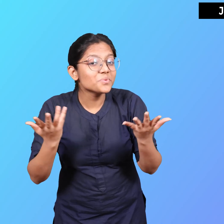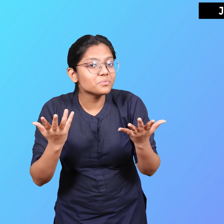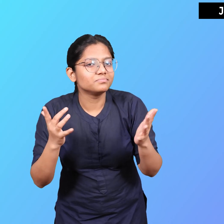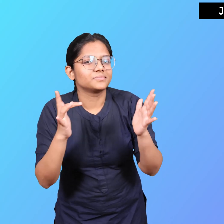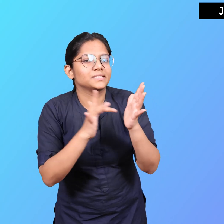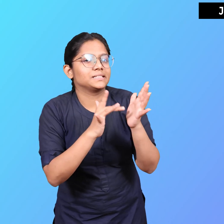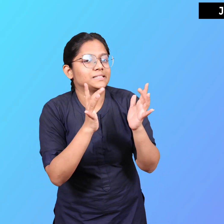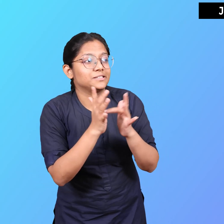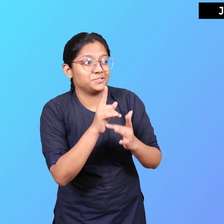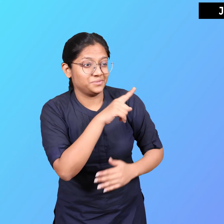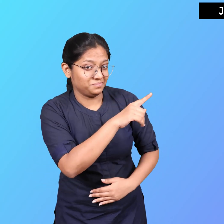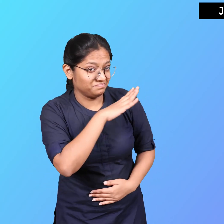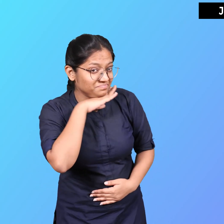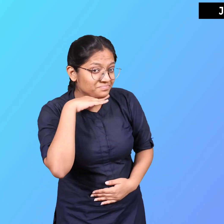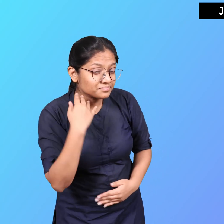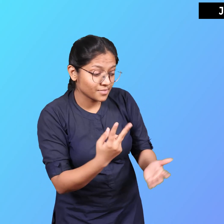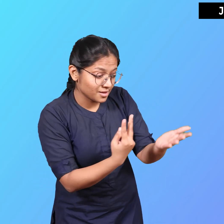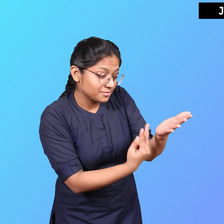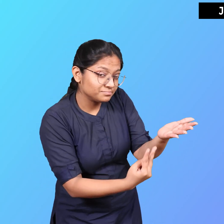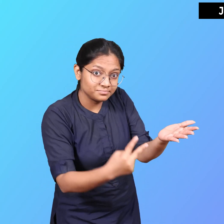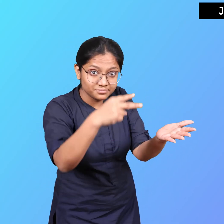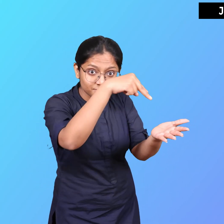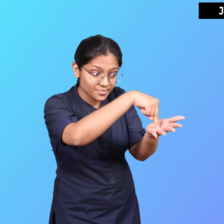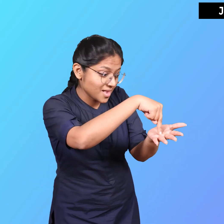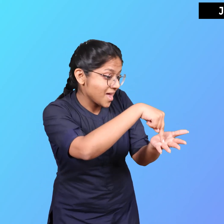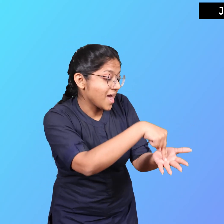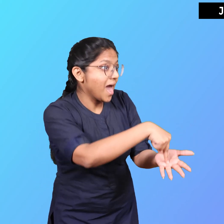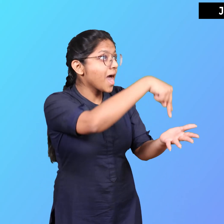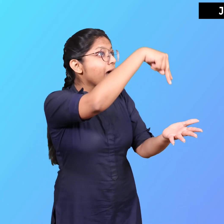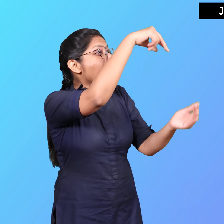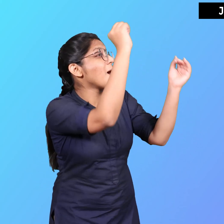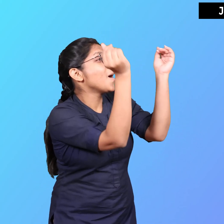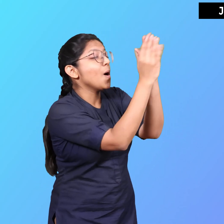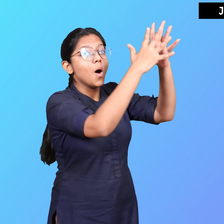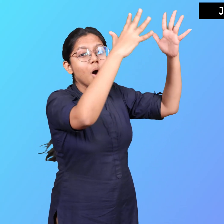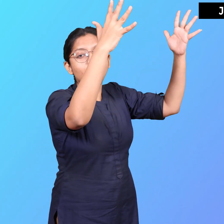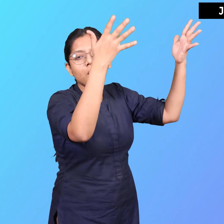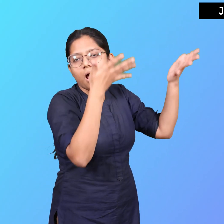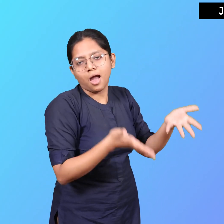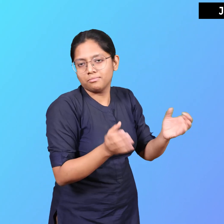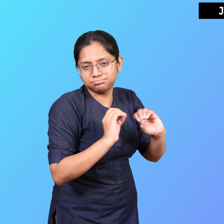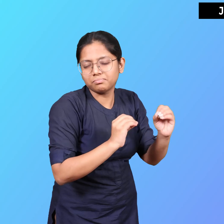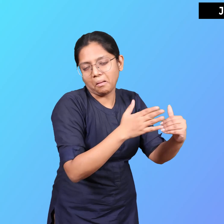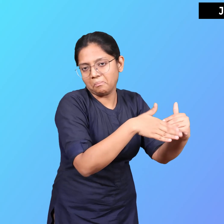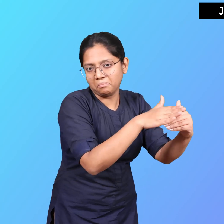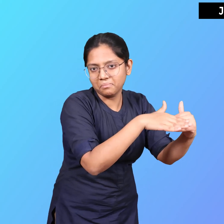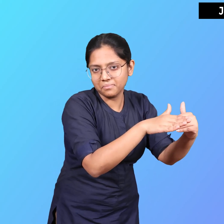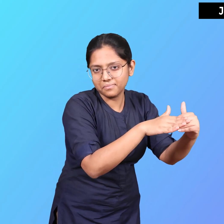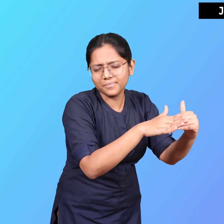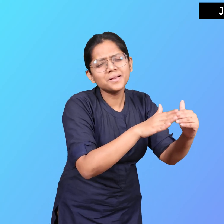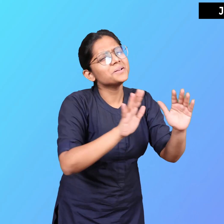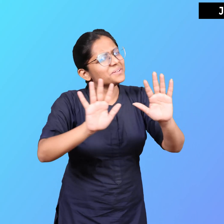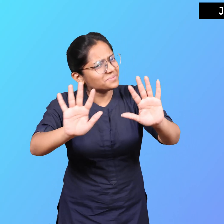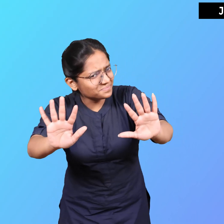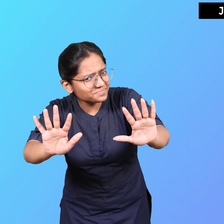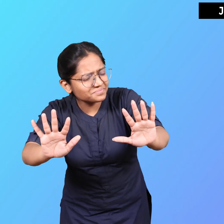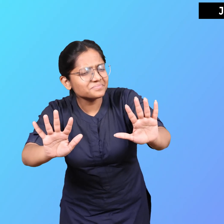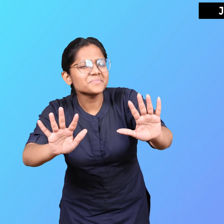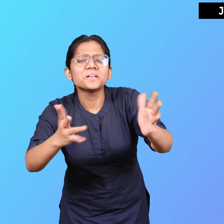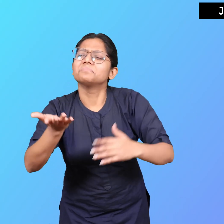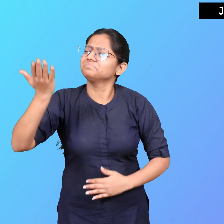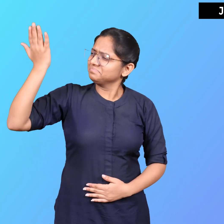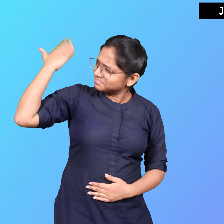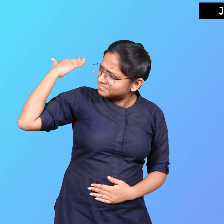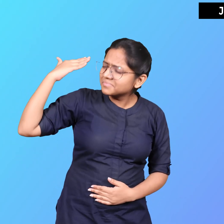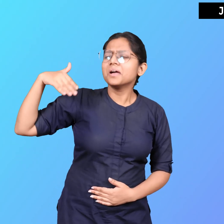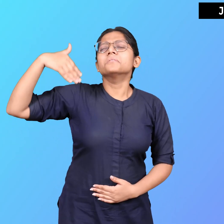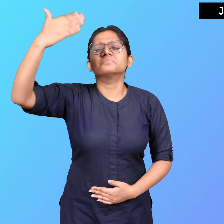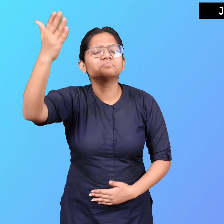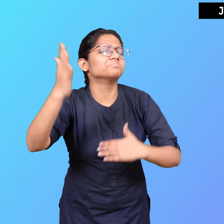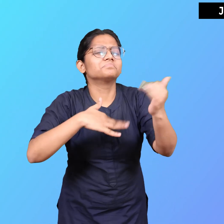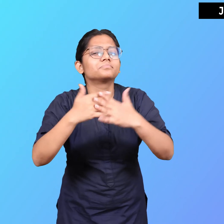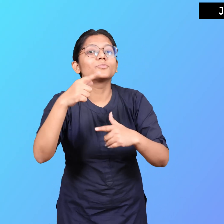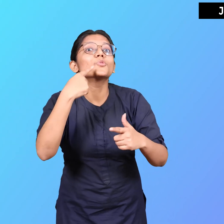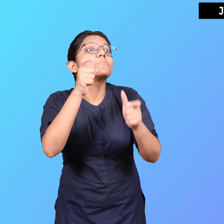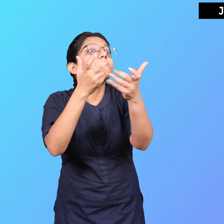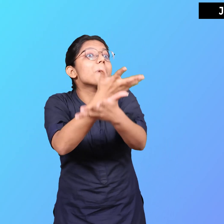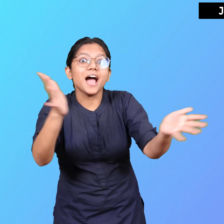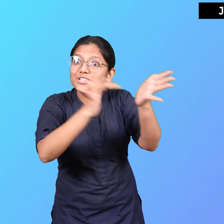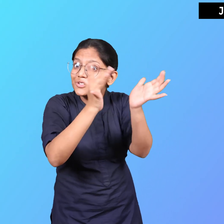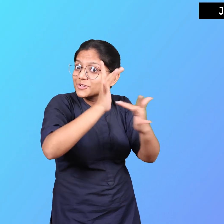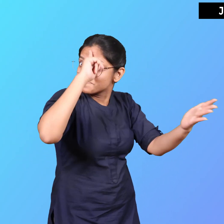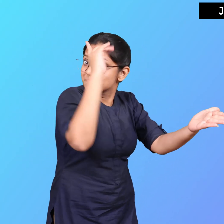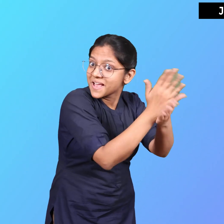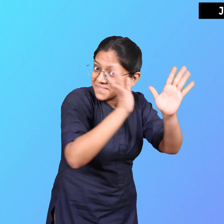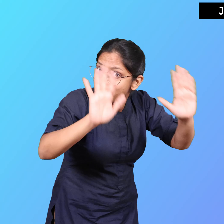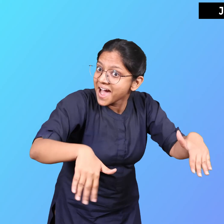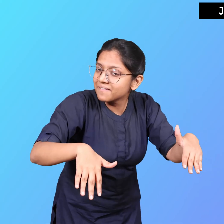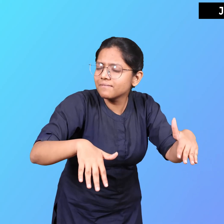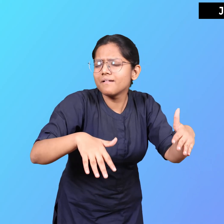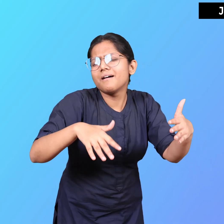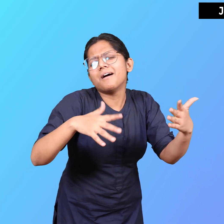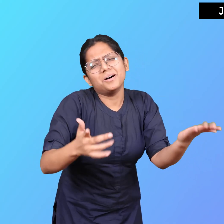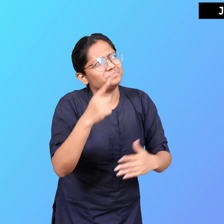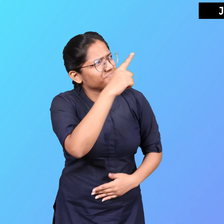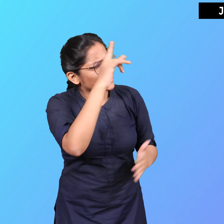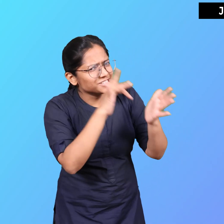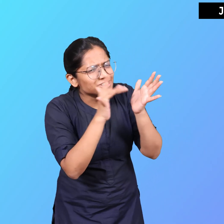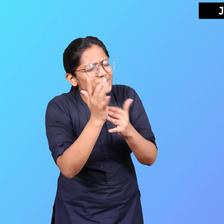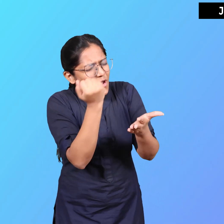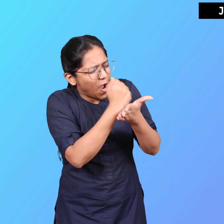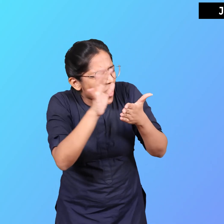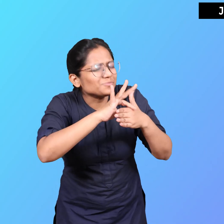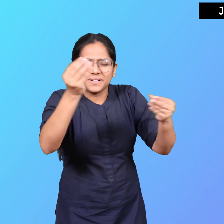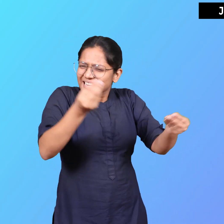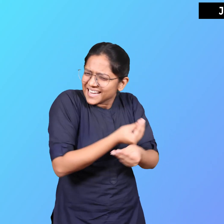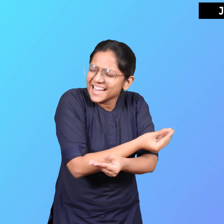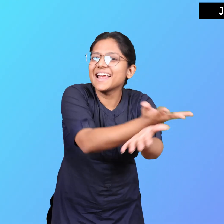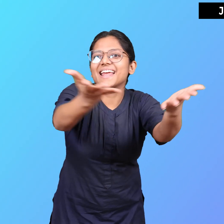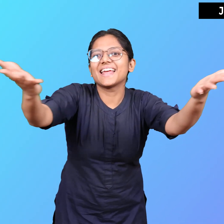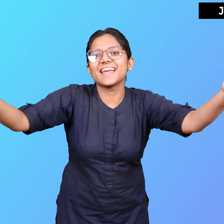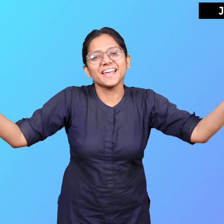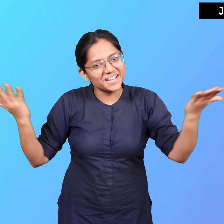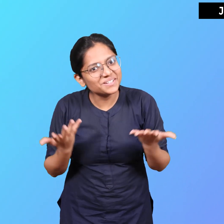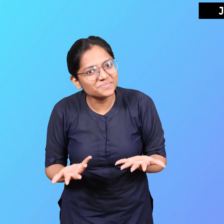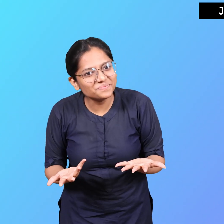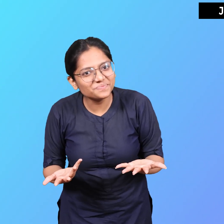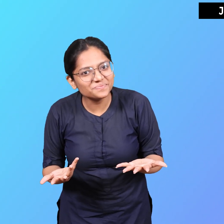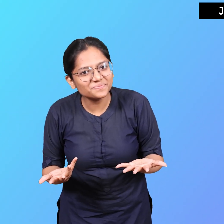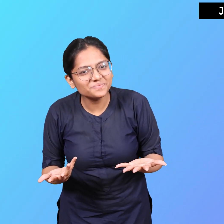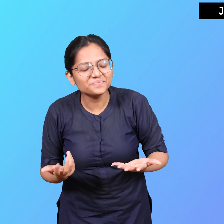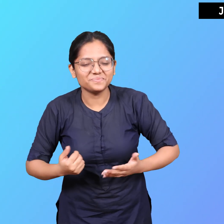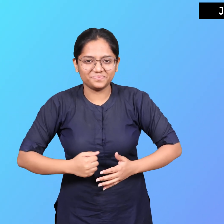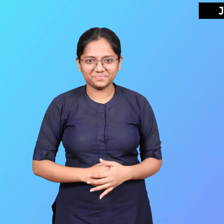because Jesus had not yet been raised to glory. But later, those who believed in Jesus would receive the Spirit.